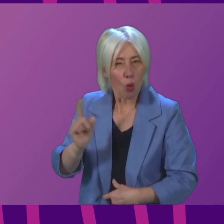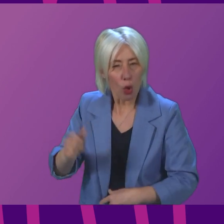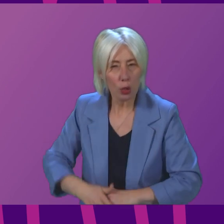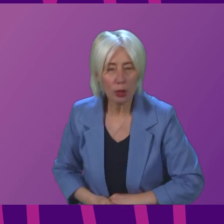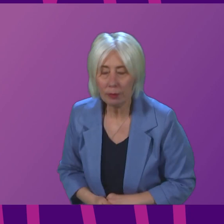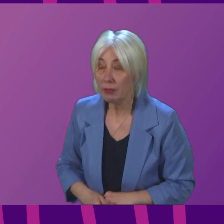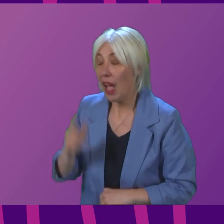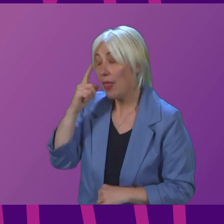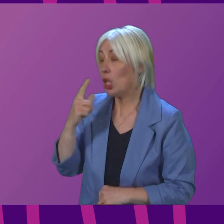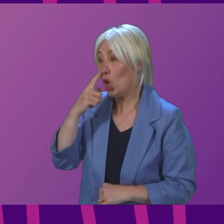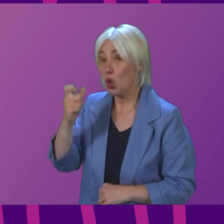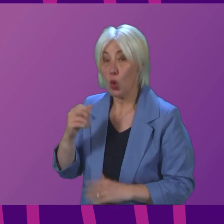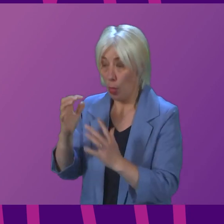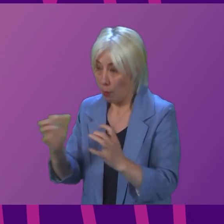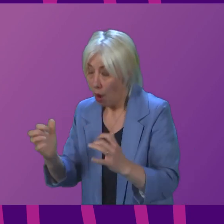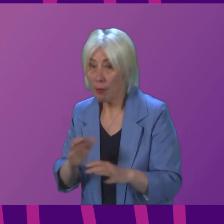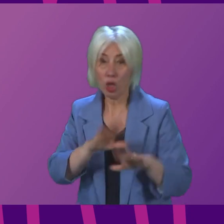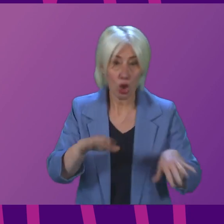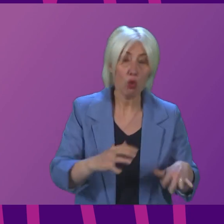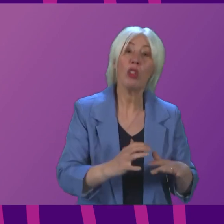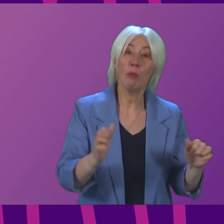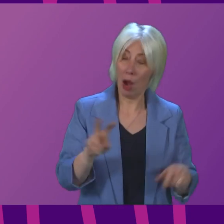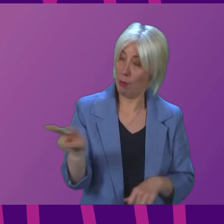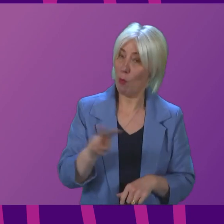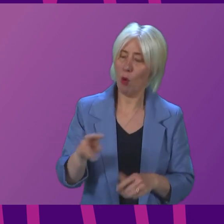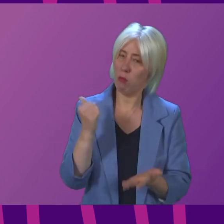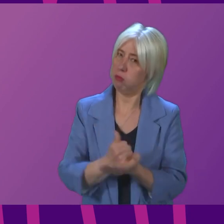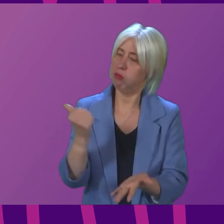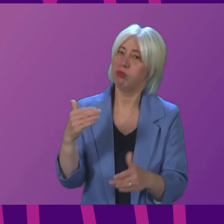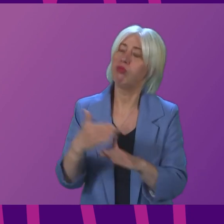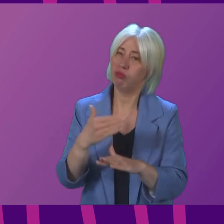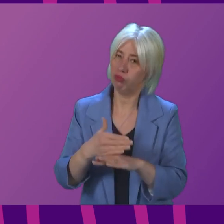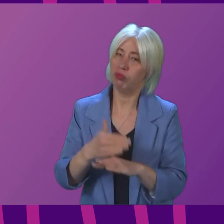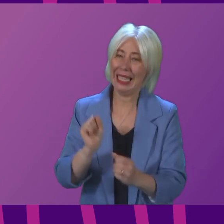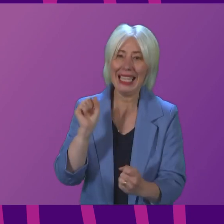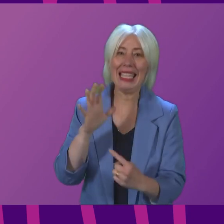The Scottish Youth Parliament and the Children’s Parliament do a fantastic job and have a key role to play.